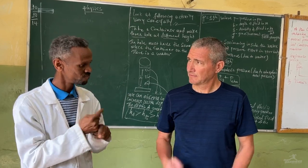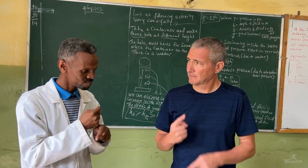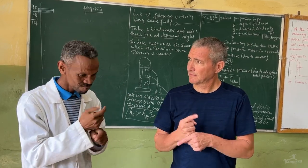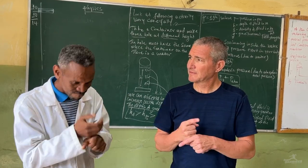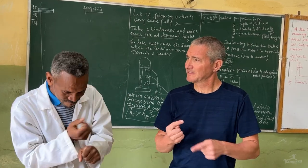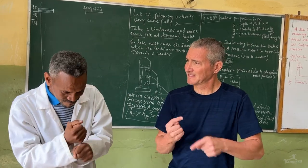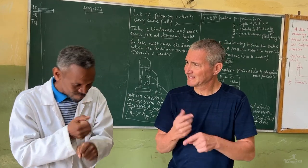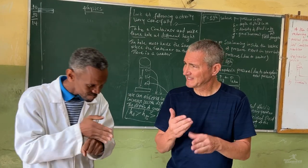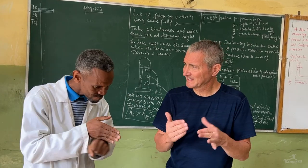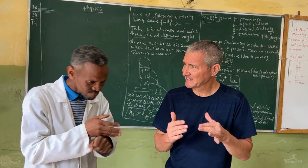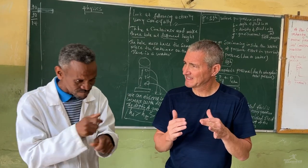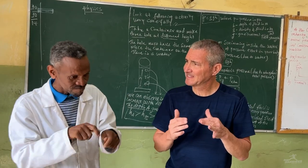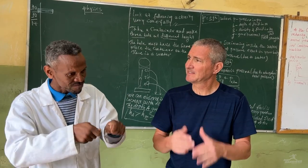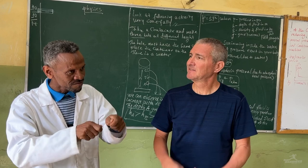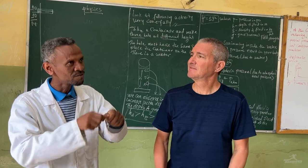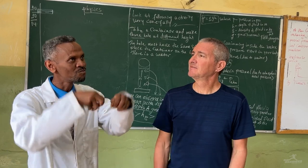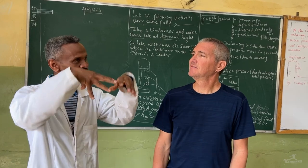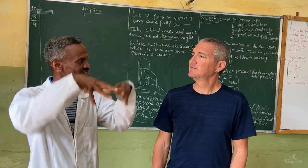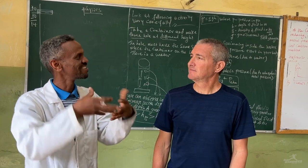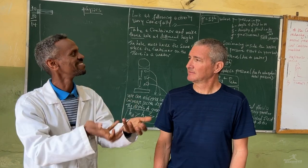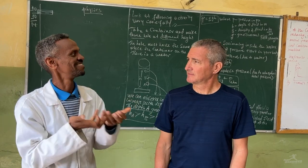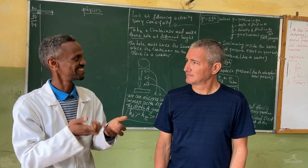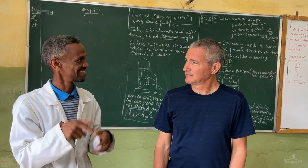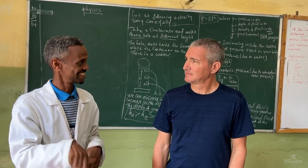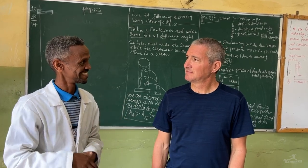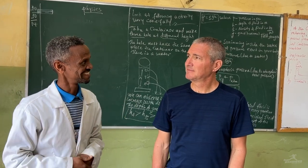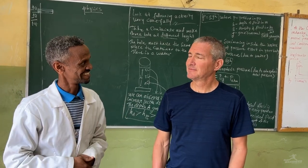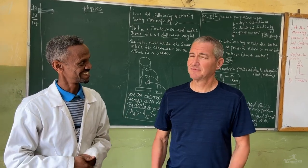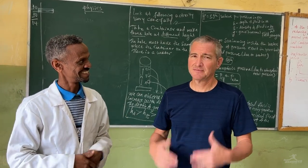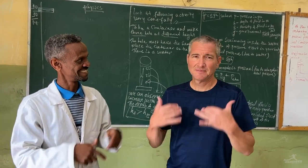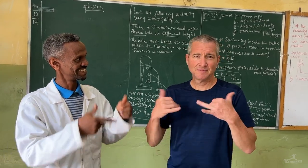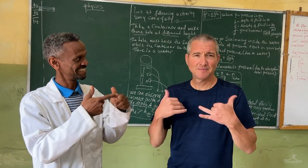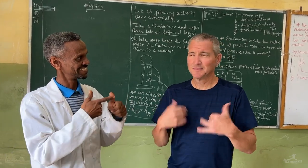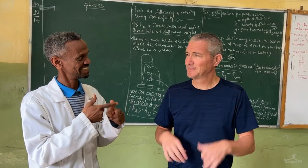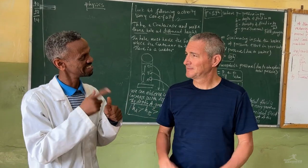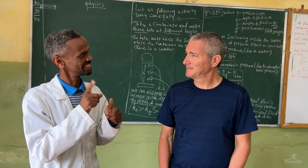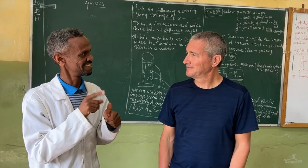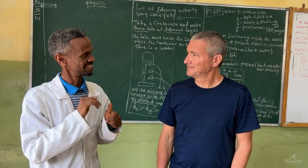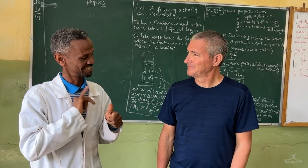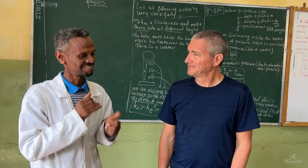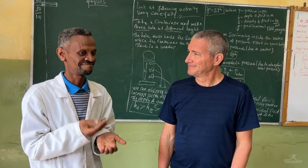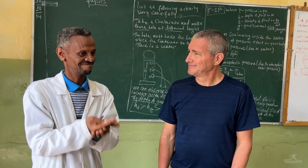They can work in electricity too! That’s where I come in,